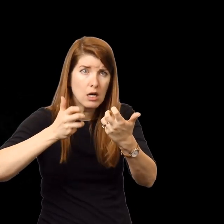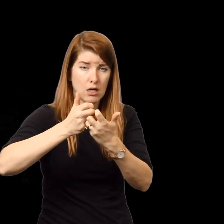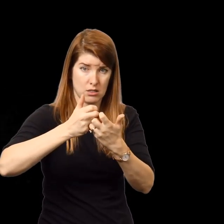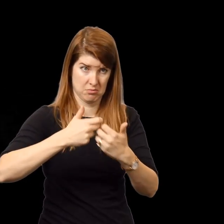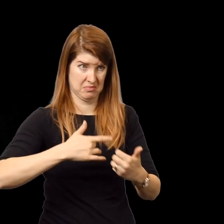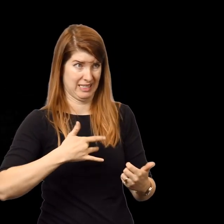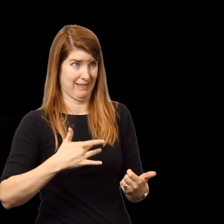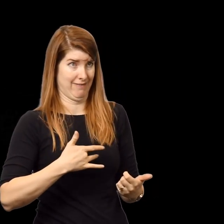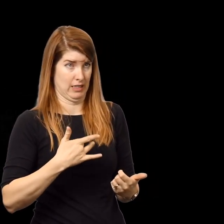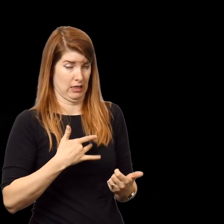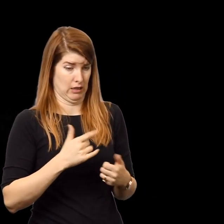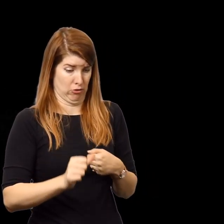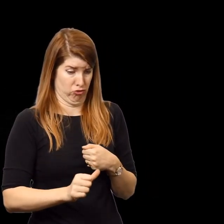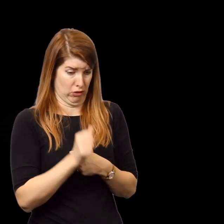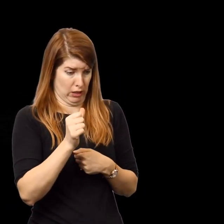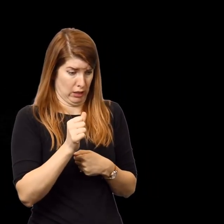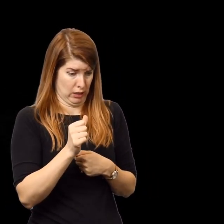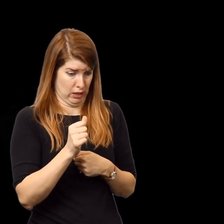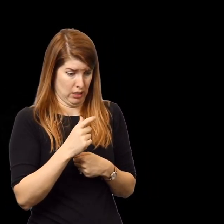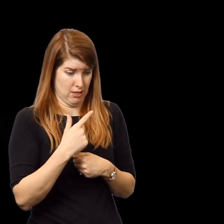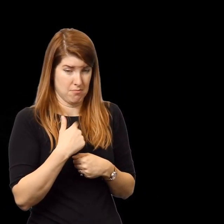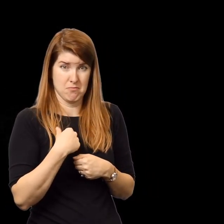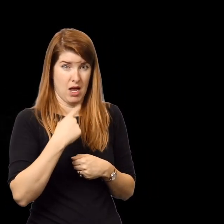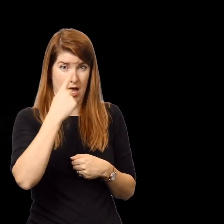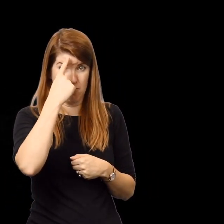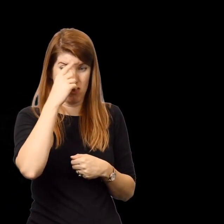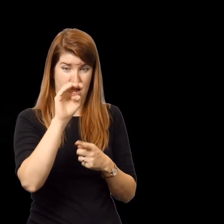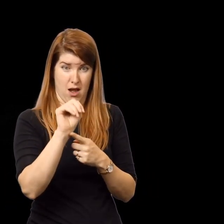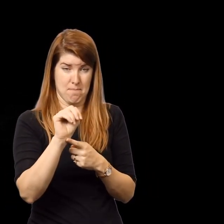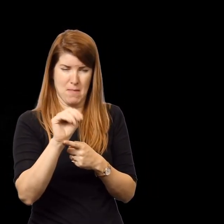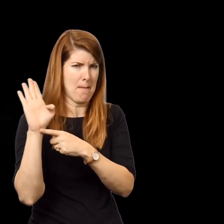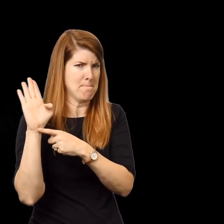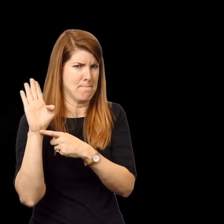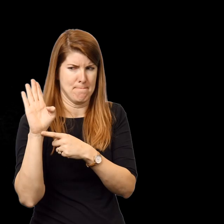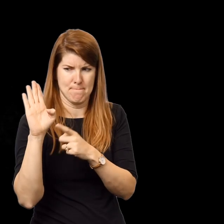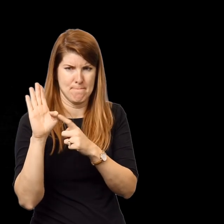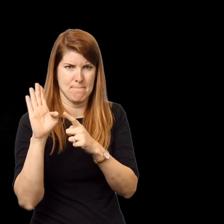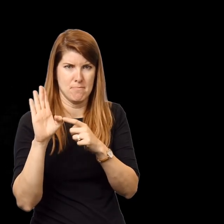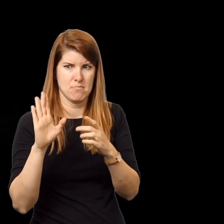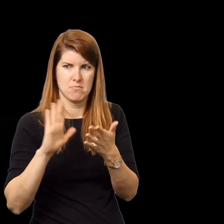When I feel threatened, my animal brain kicks into girl, and my fight